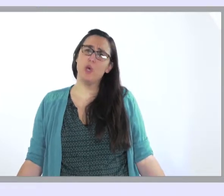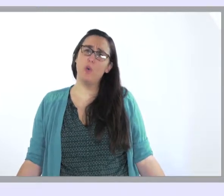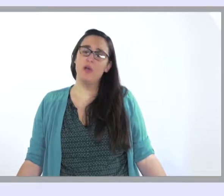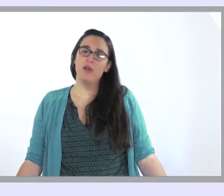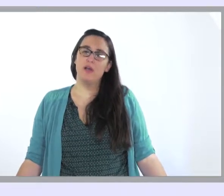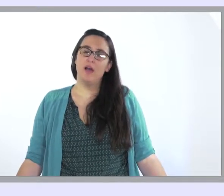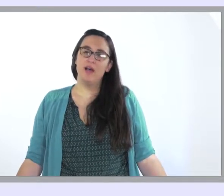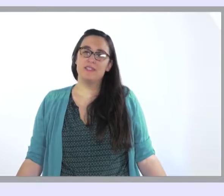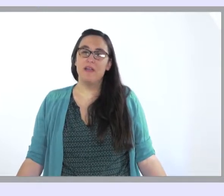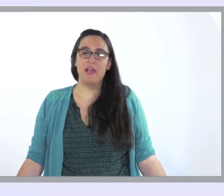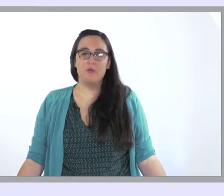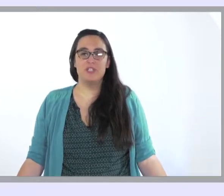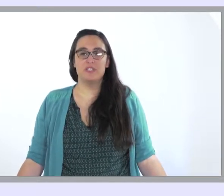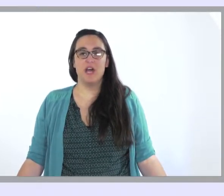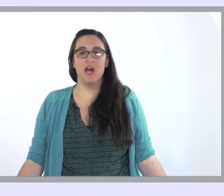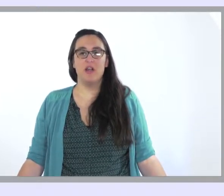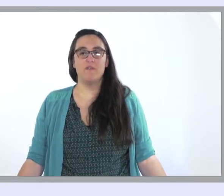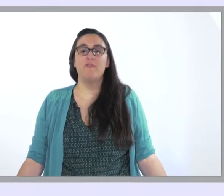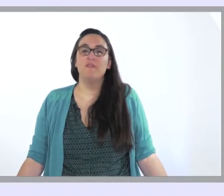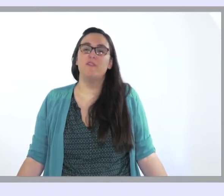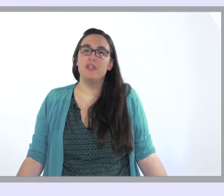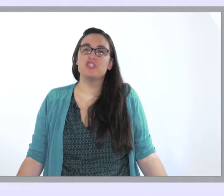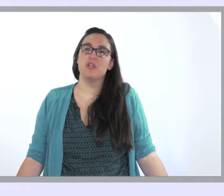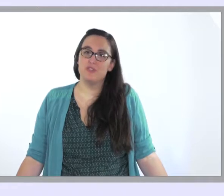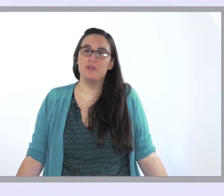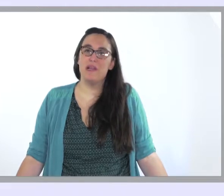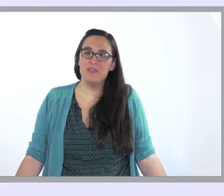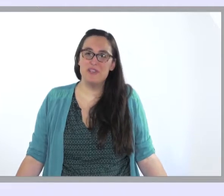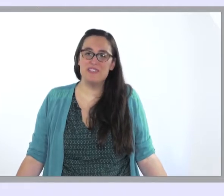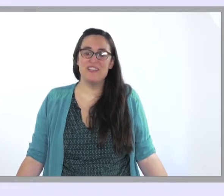Sign languages are fully-fledged natural languages